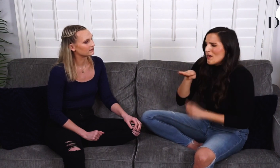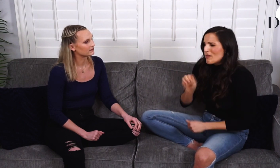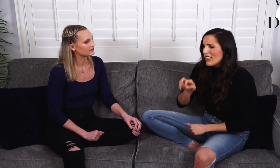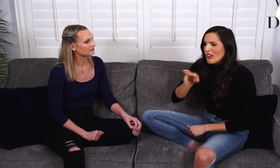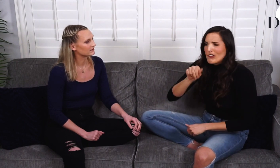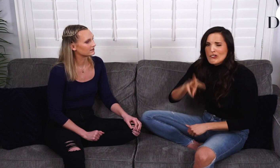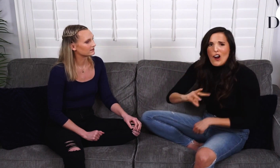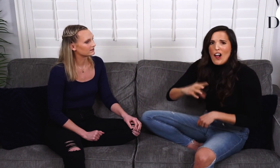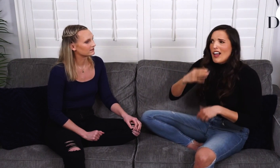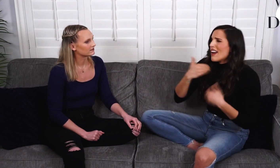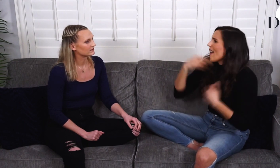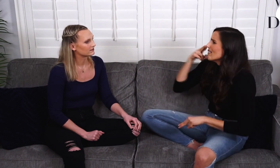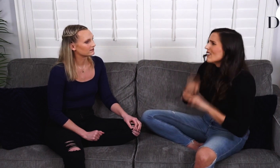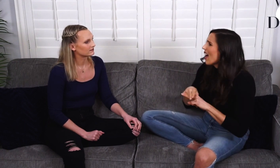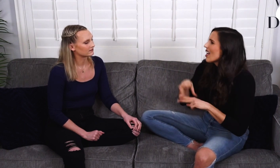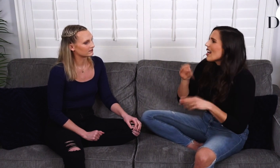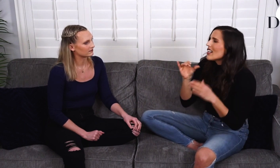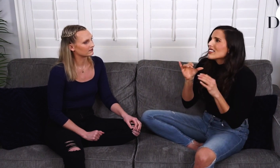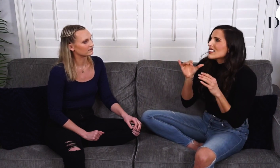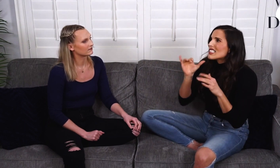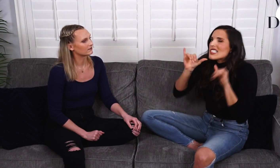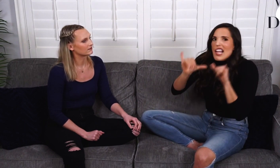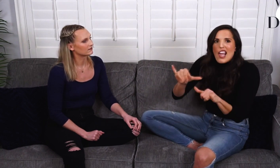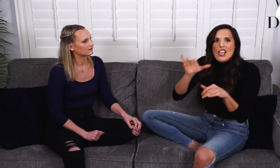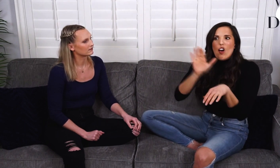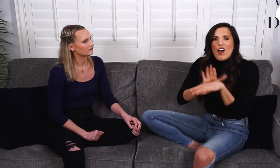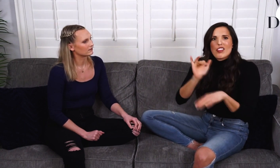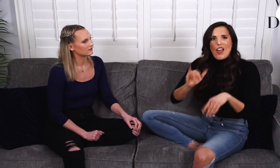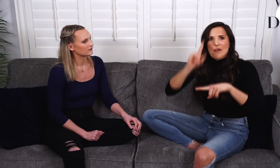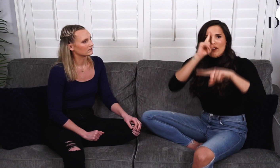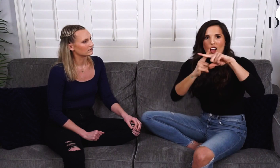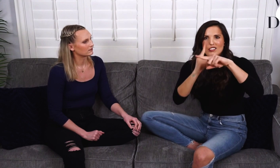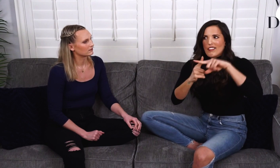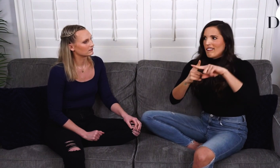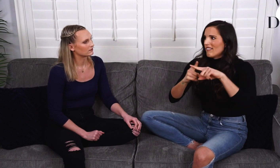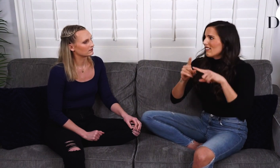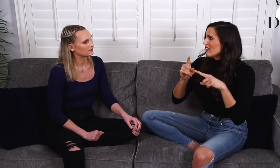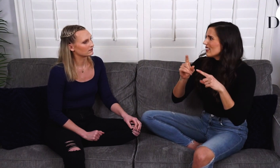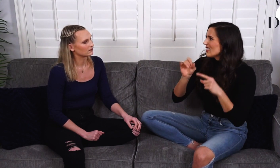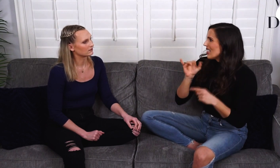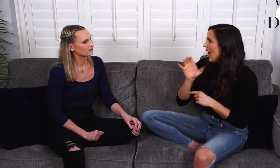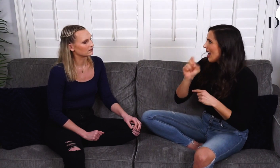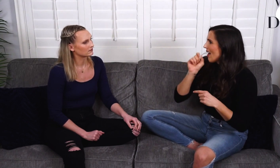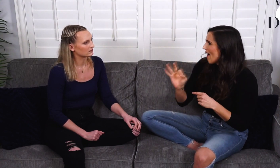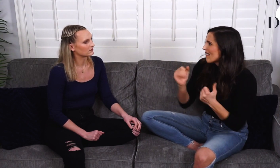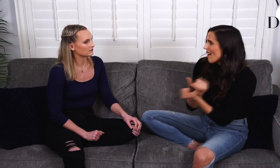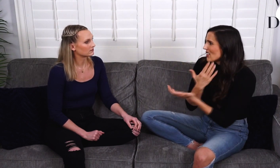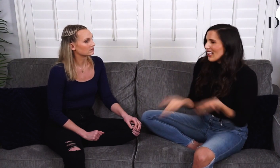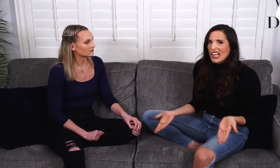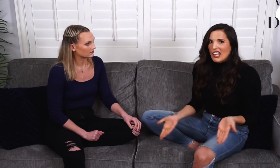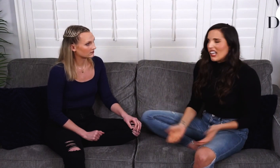and continue to be raw and have fun along the way and stay on that positive side of everything.